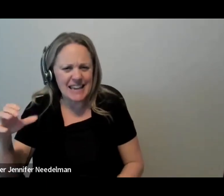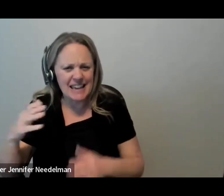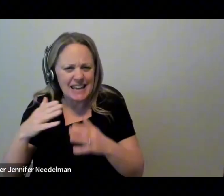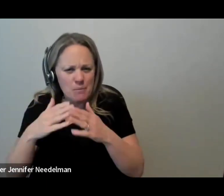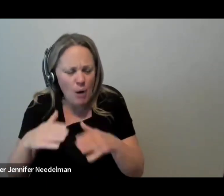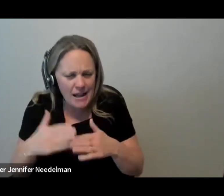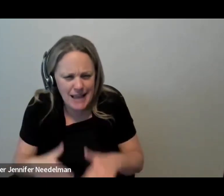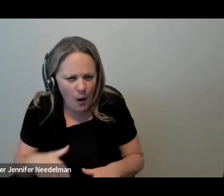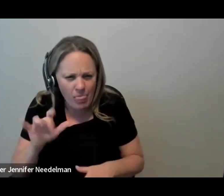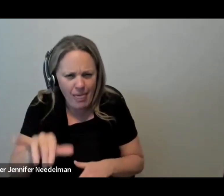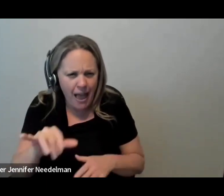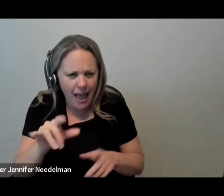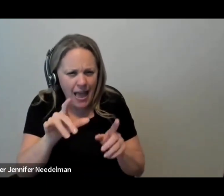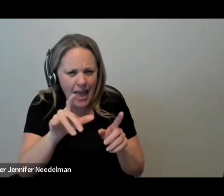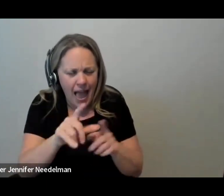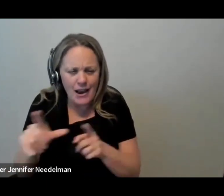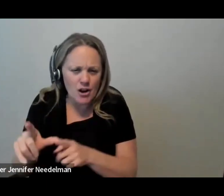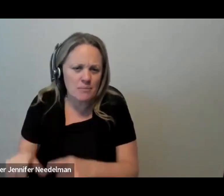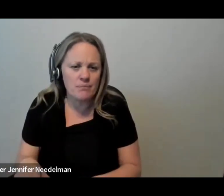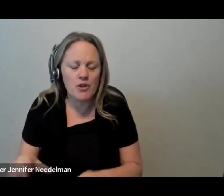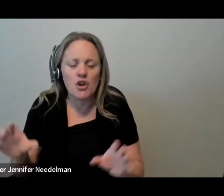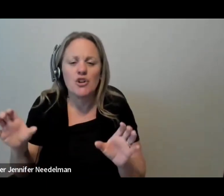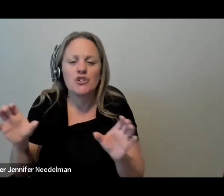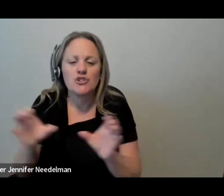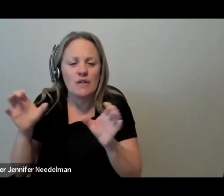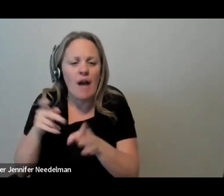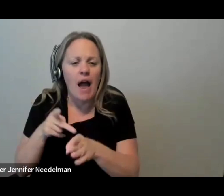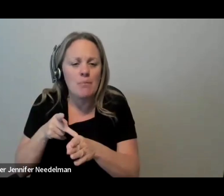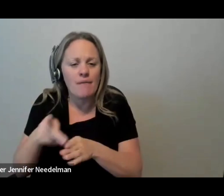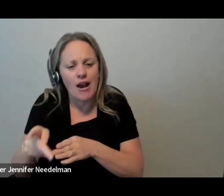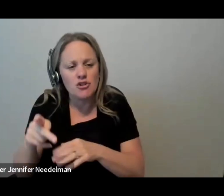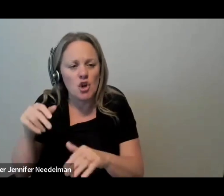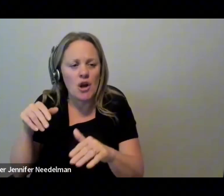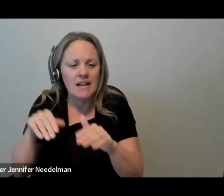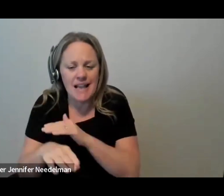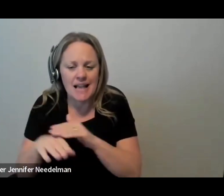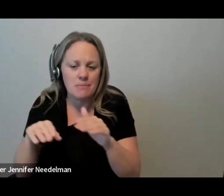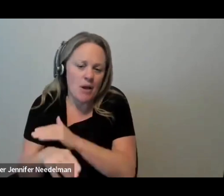Certifi? Yes ma'am. Certified Professional Accessibility Core Competency.